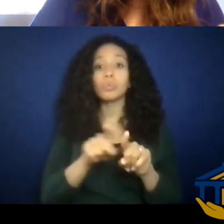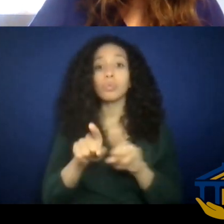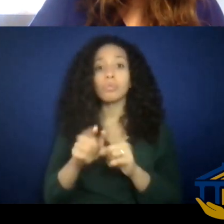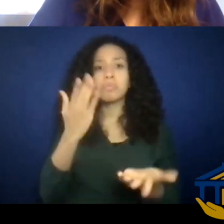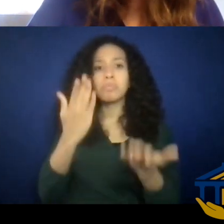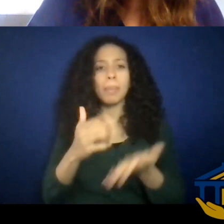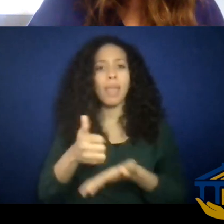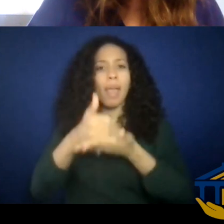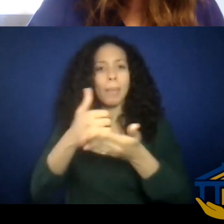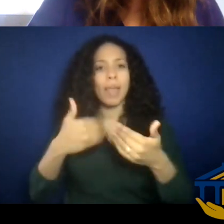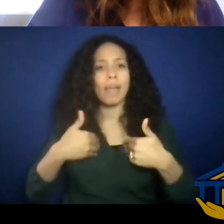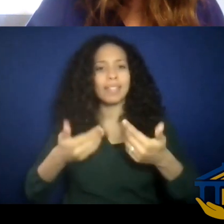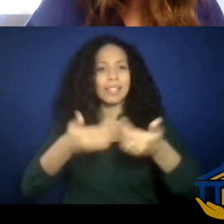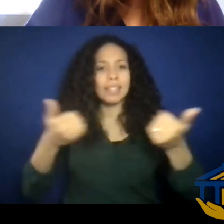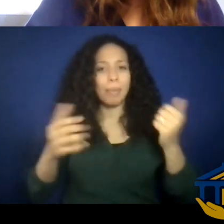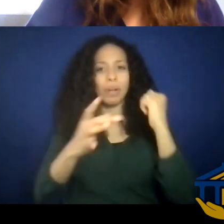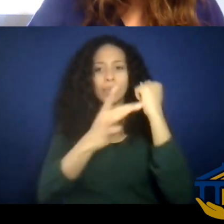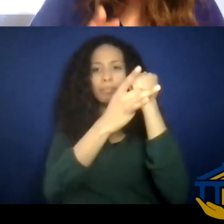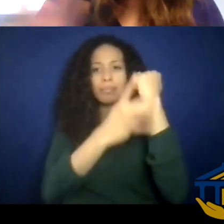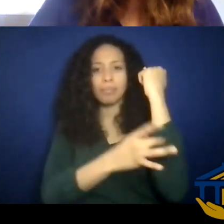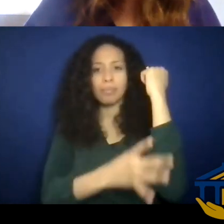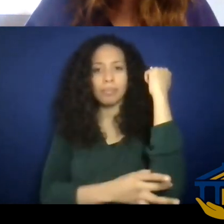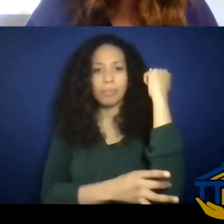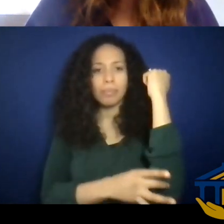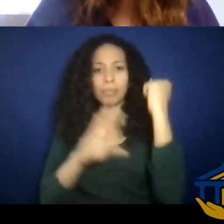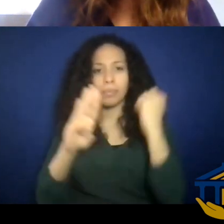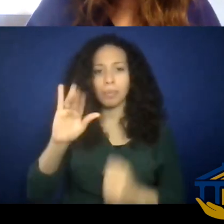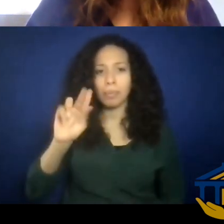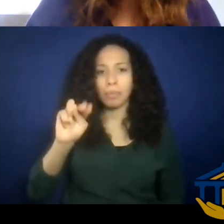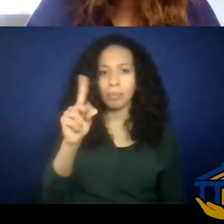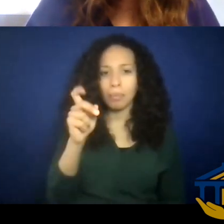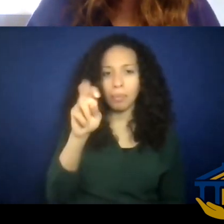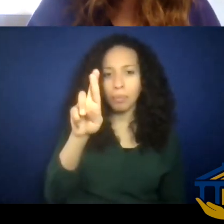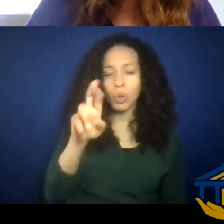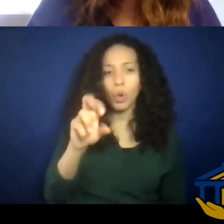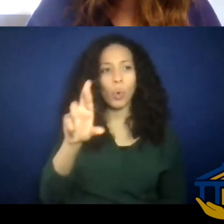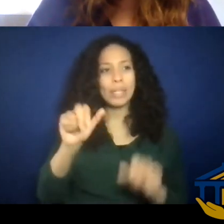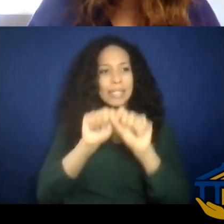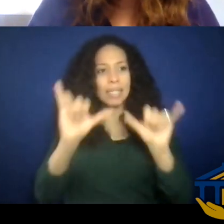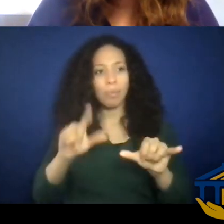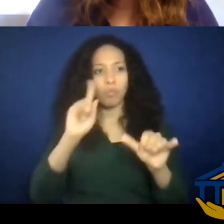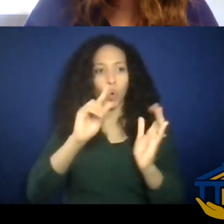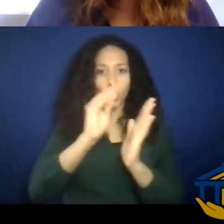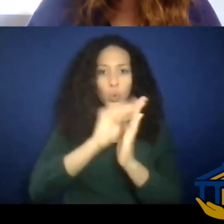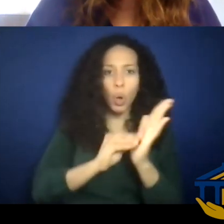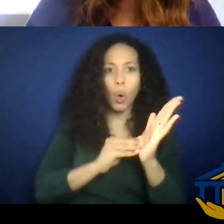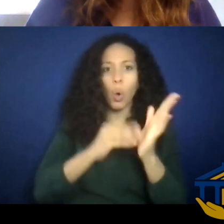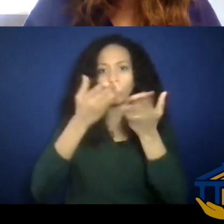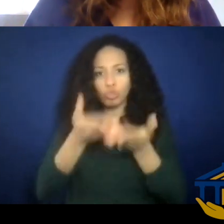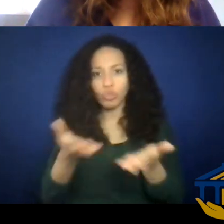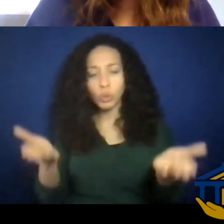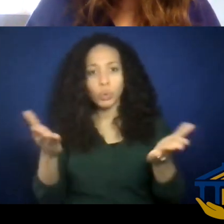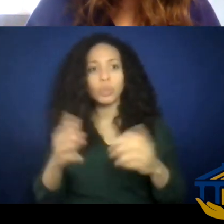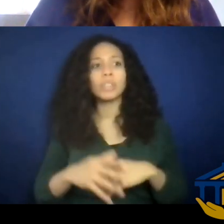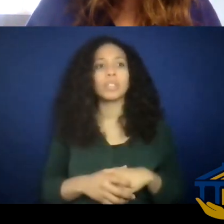and resources. Anything you go to, you can get so much great information and you don't want to lose